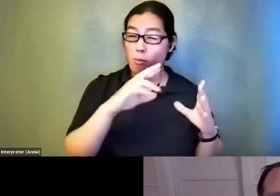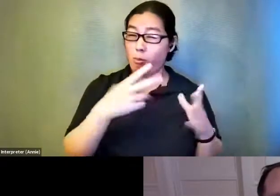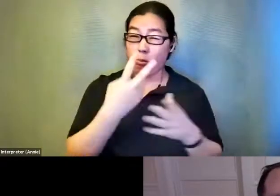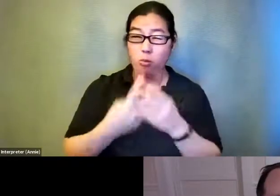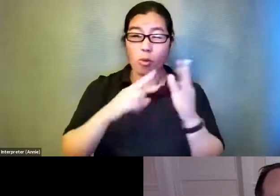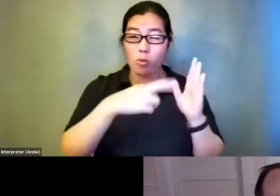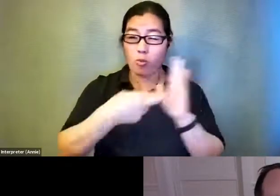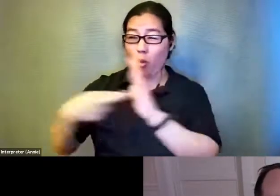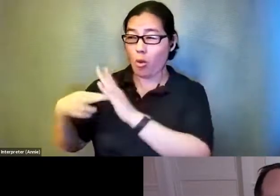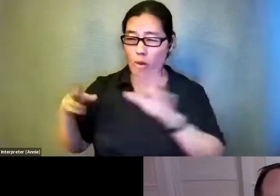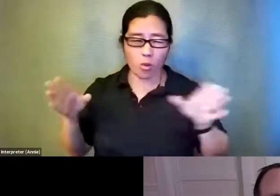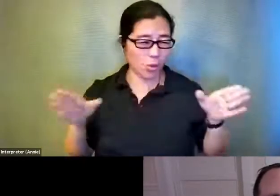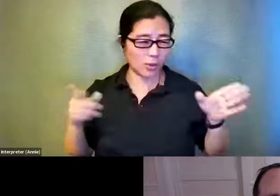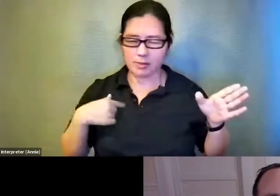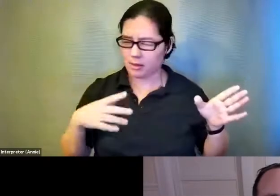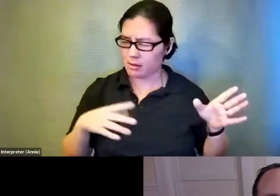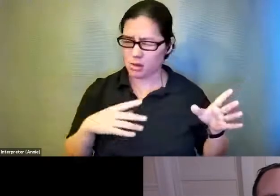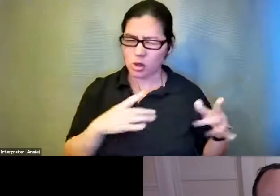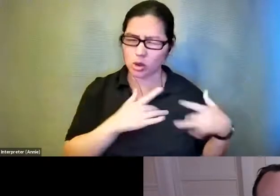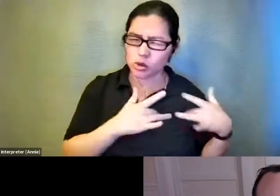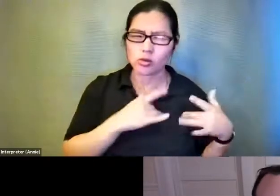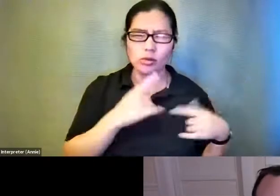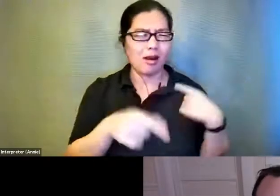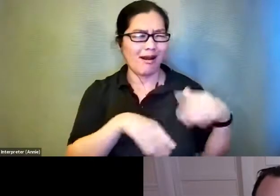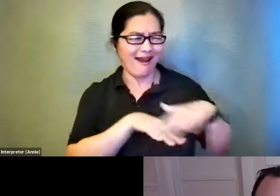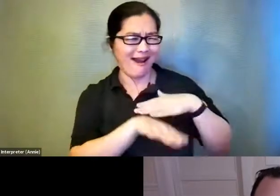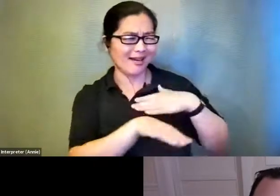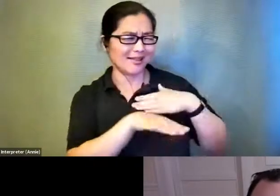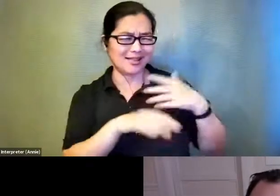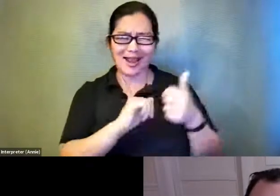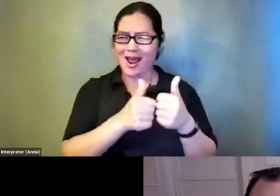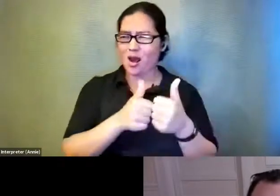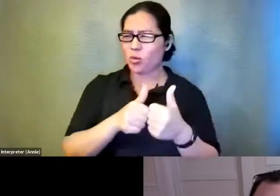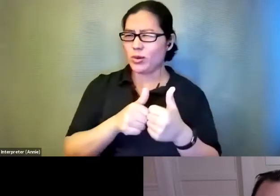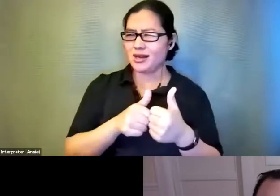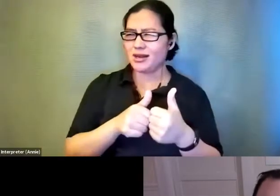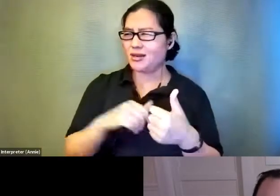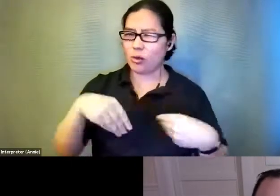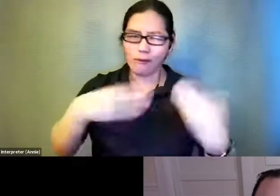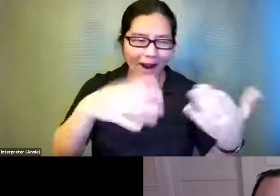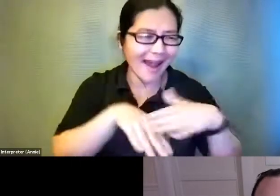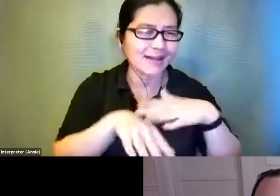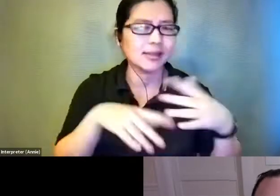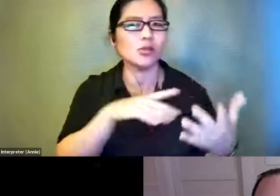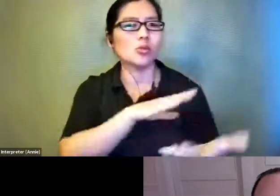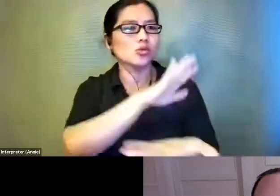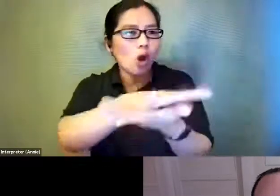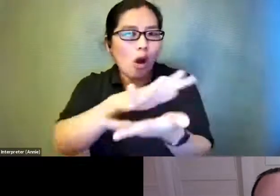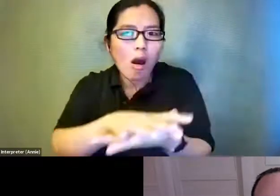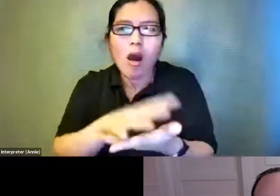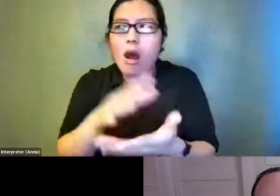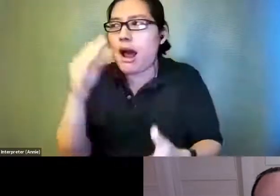do I make education and scholarly ideas accessible? I was aware at the time even doing my